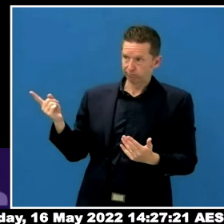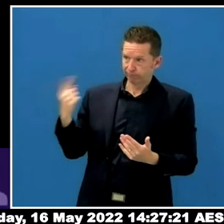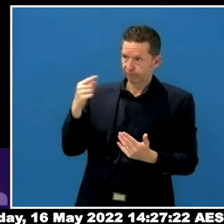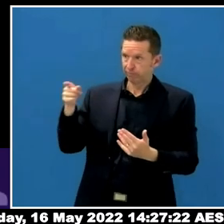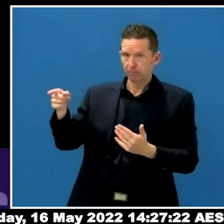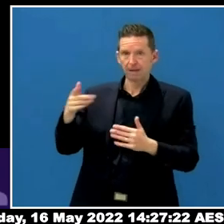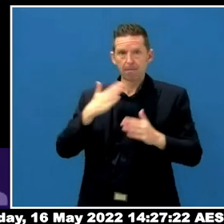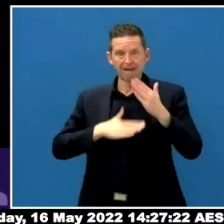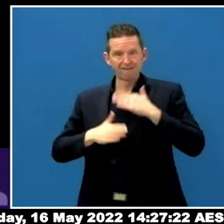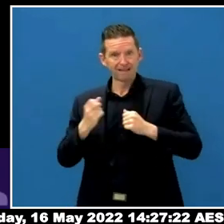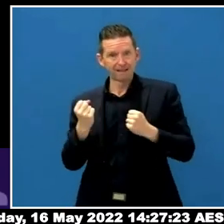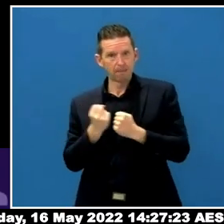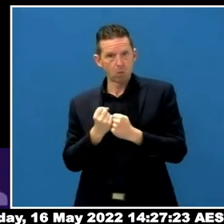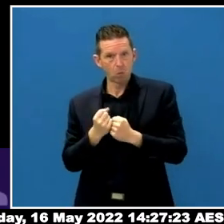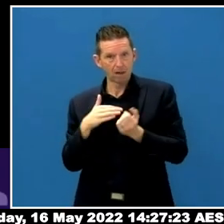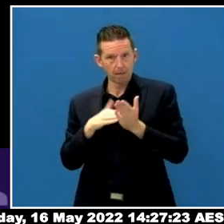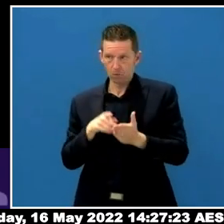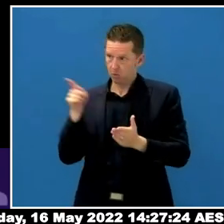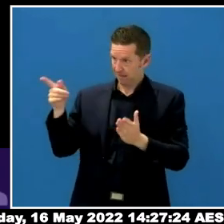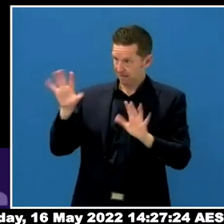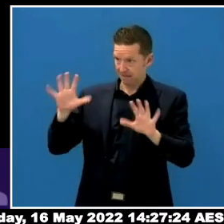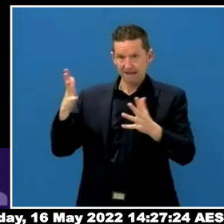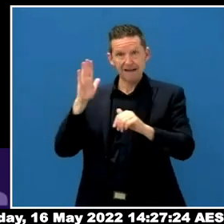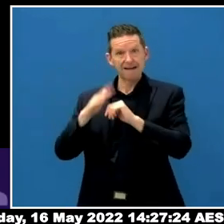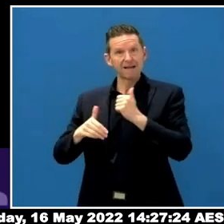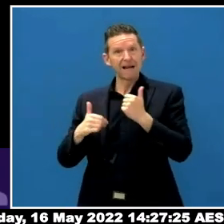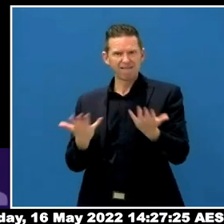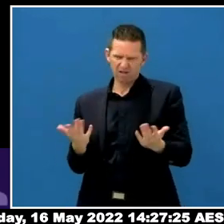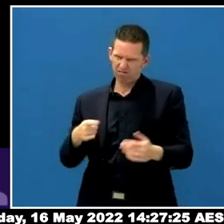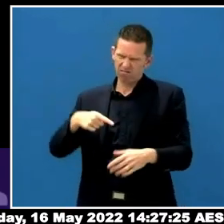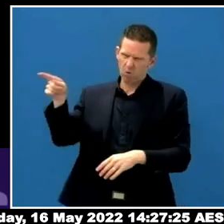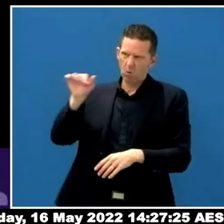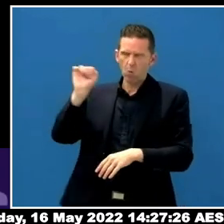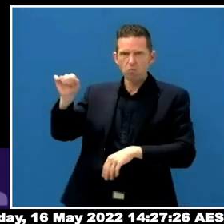you deal with it". So they put him on a bus and brought him home. I see.